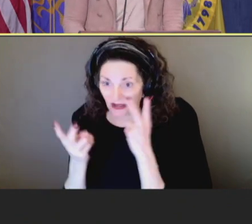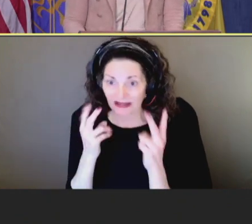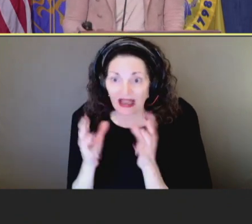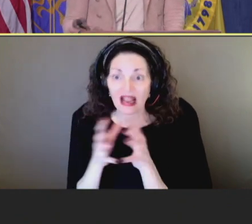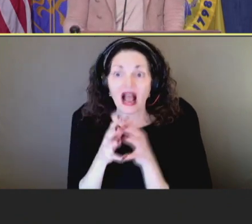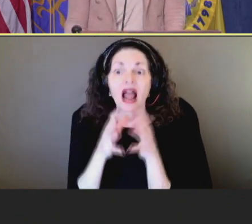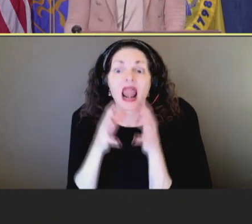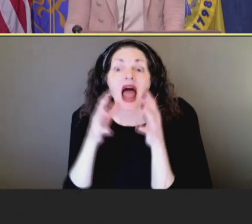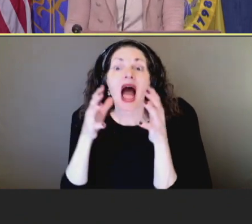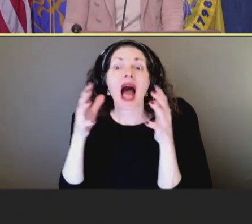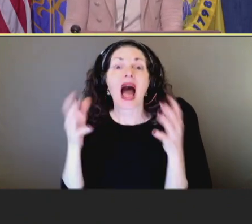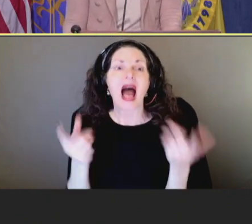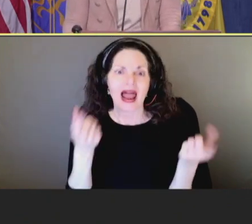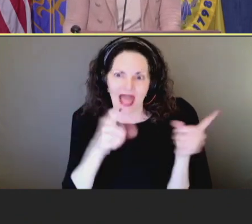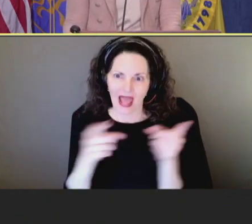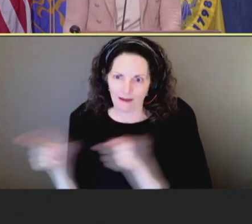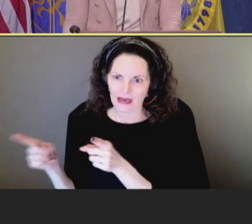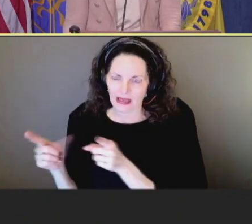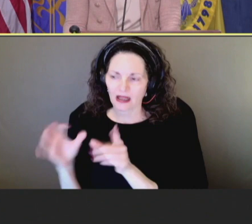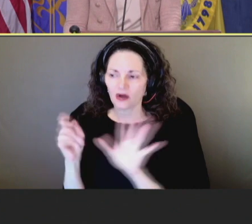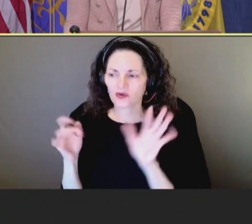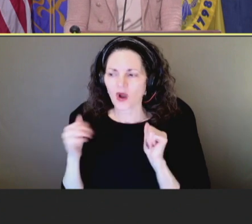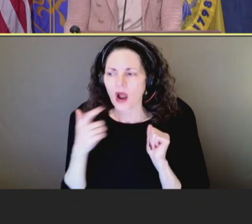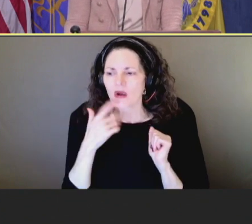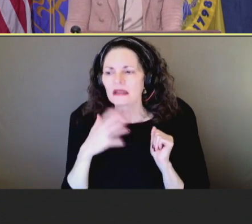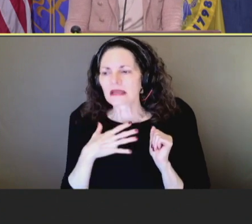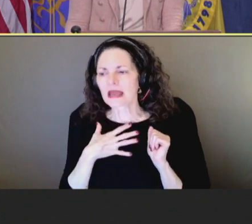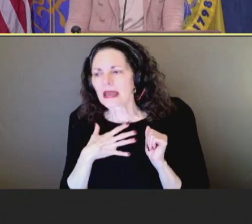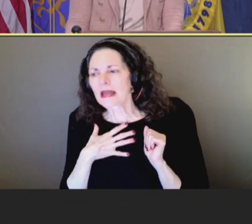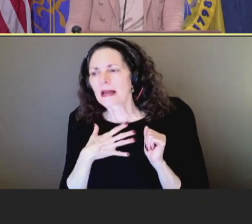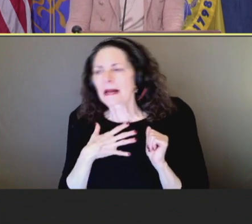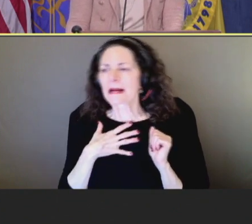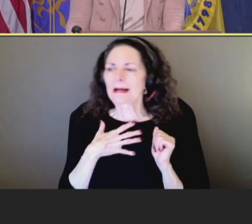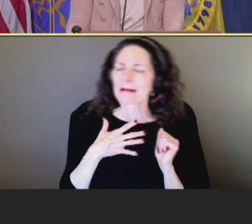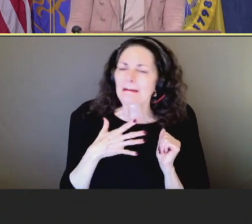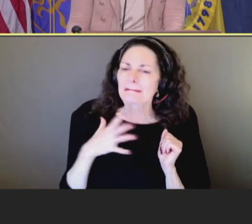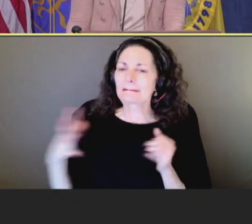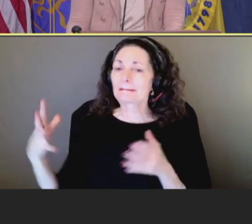I would give us a half-check maybe for involving industry, but I've also been